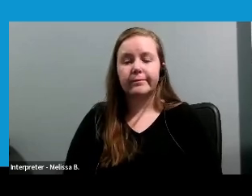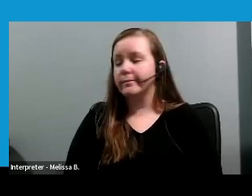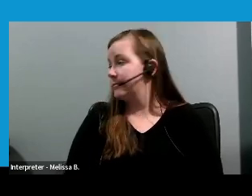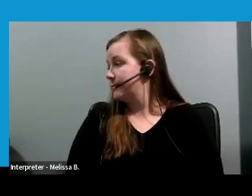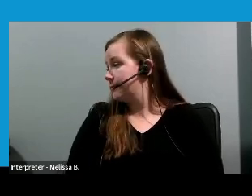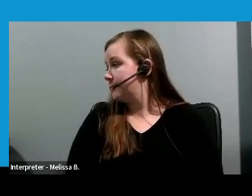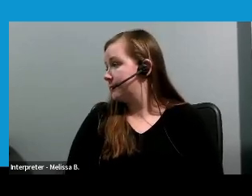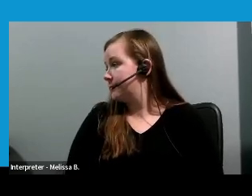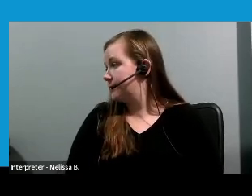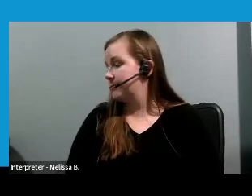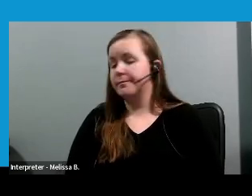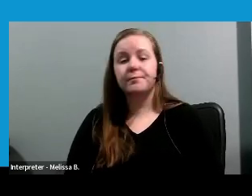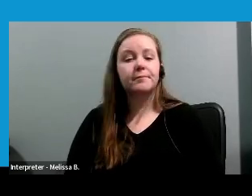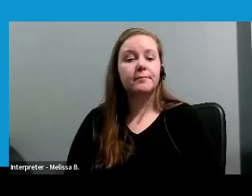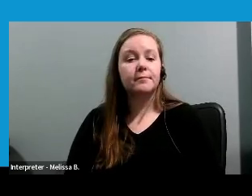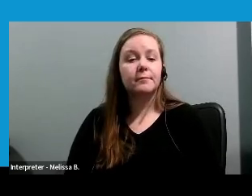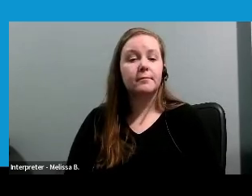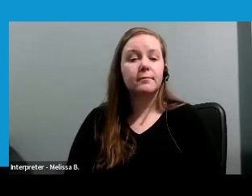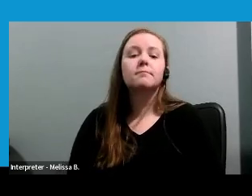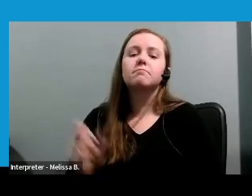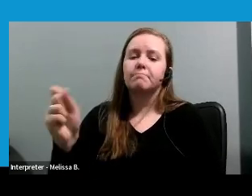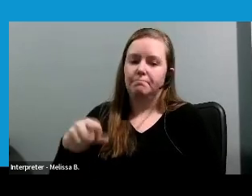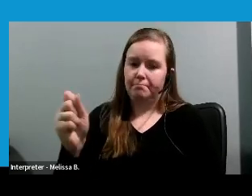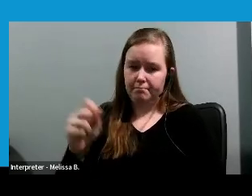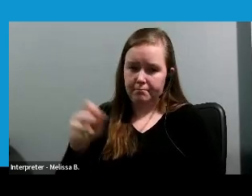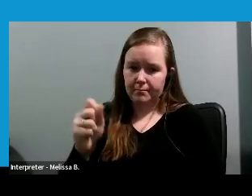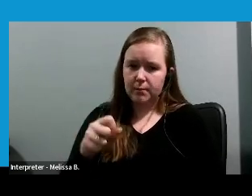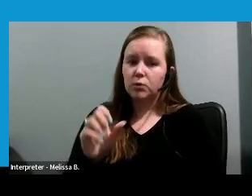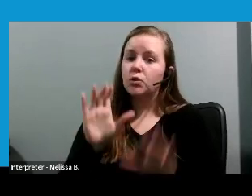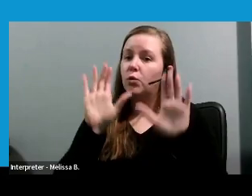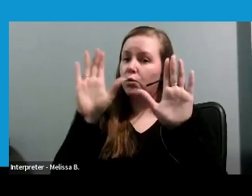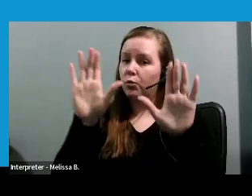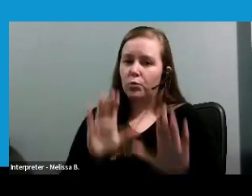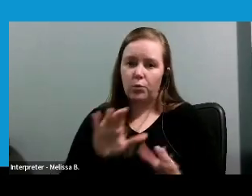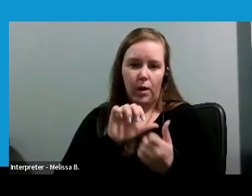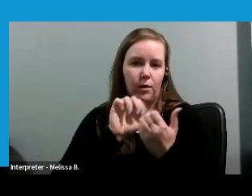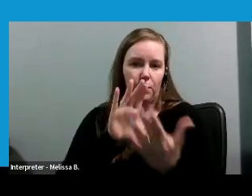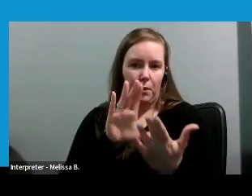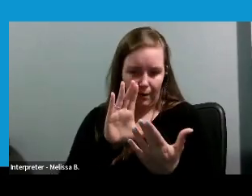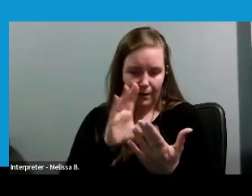Shannon Spencer (she/her): Someone says, yes, it is a great way to see civics in action, I definitely agree with that.